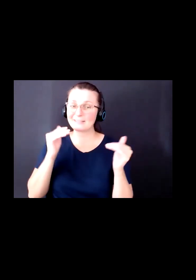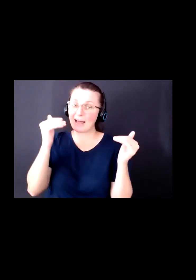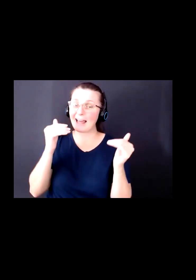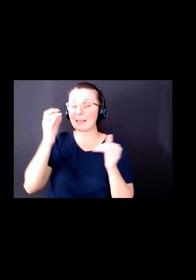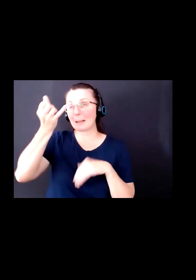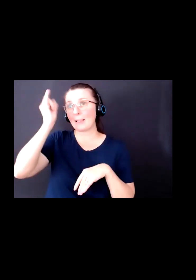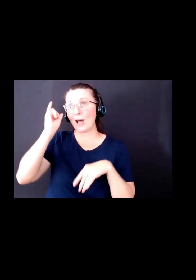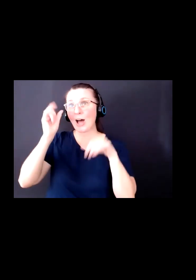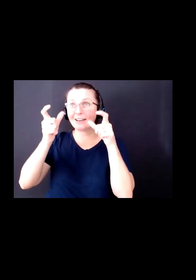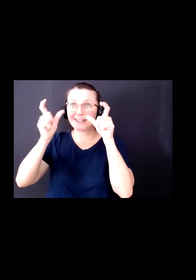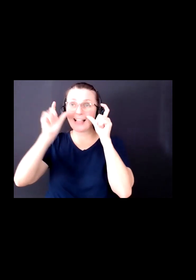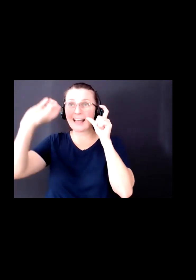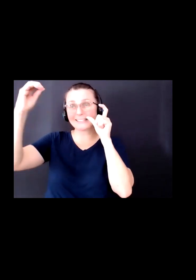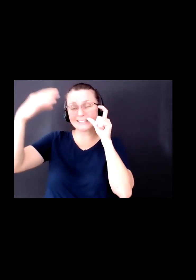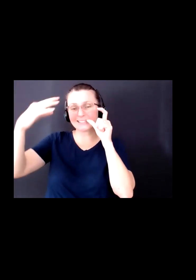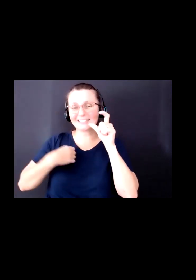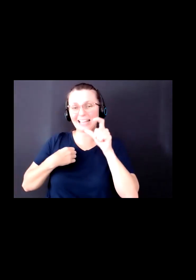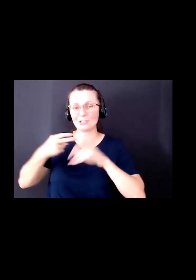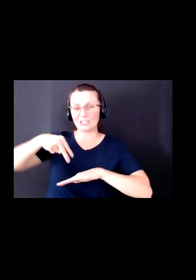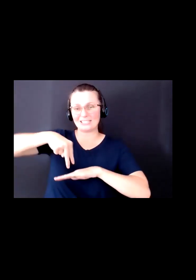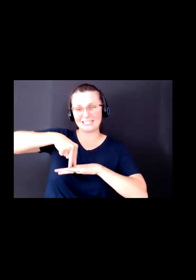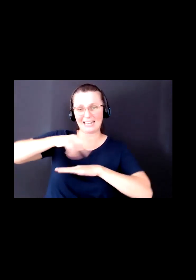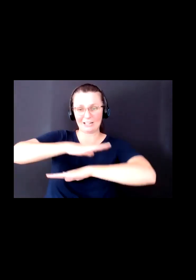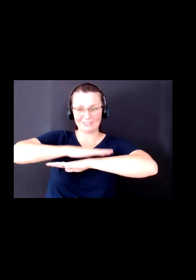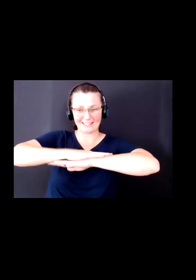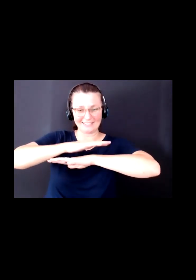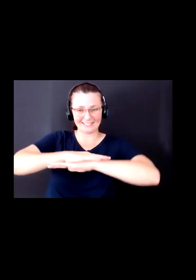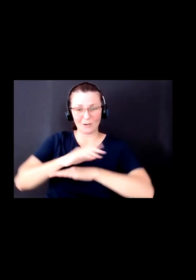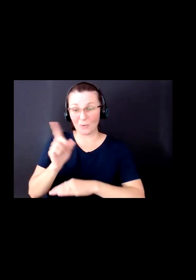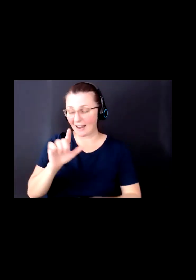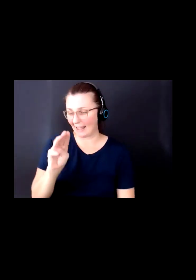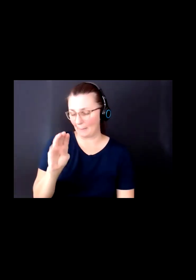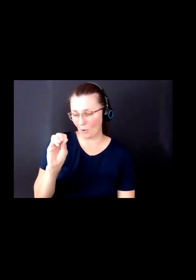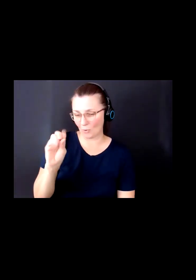And she's standing in front of her desk at MOD. Mary